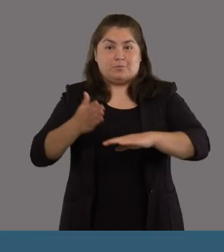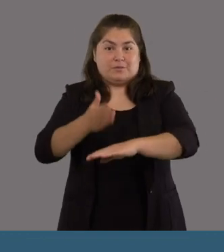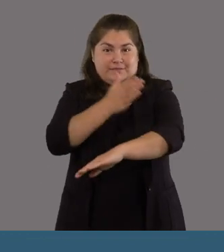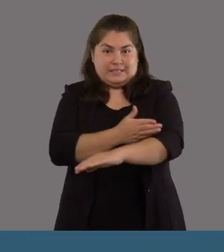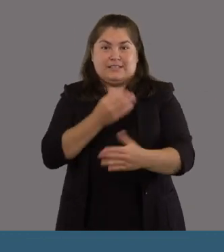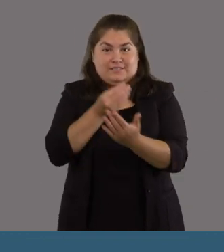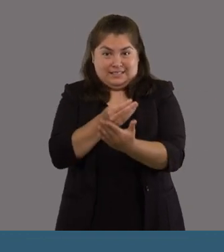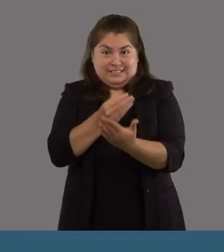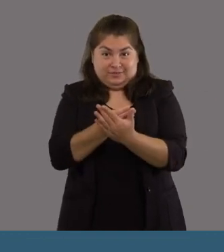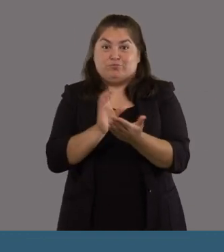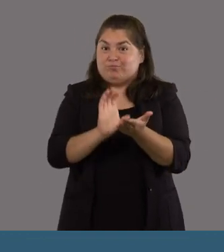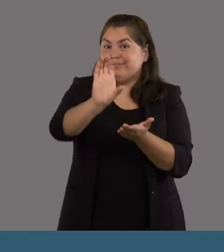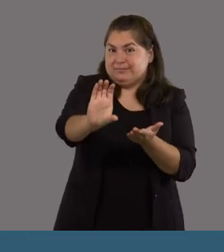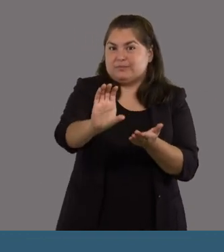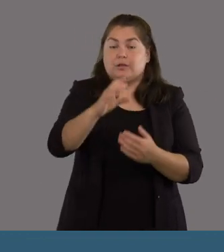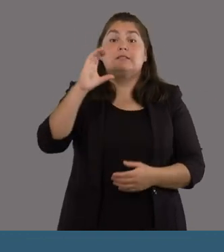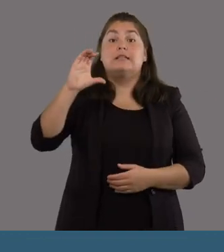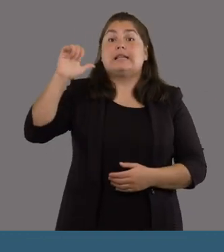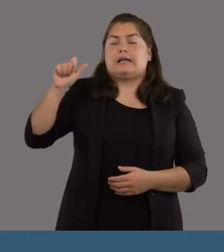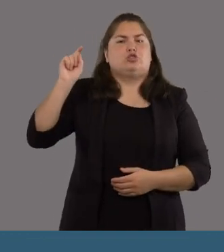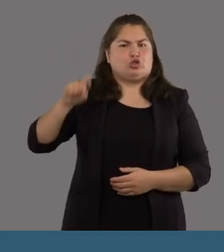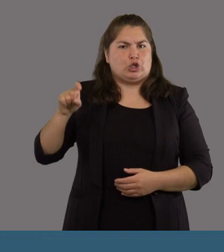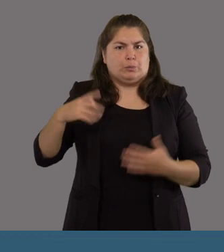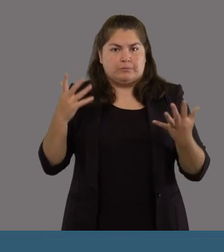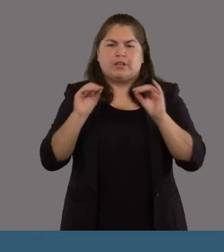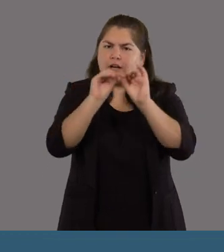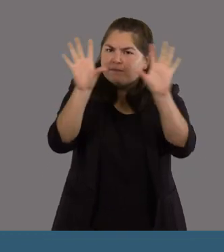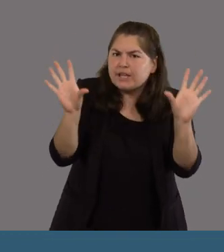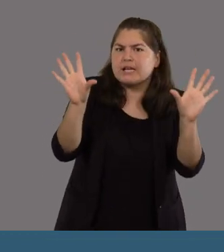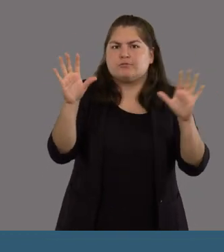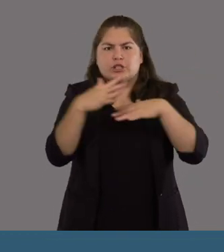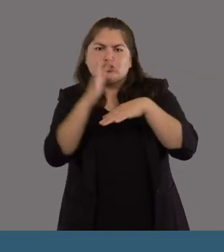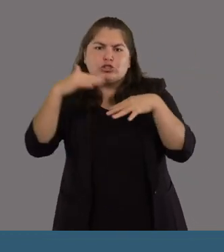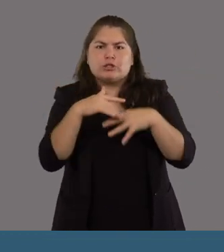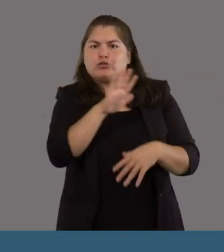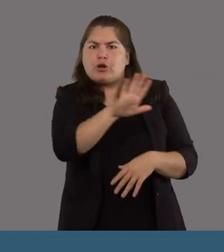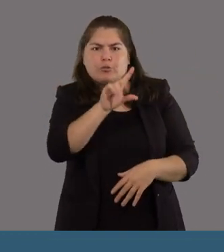To improve funding mechanisms, the Council should further clarify Indigenous eligibility